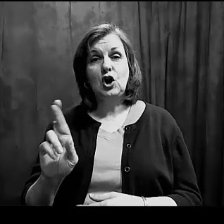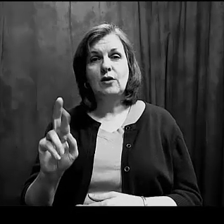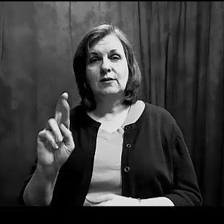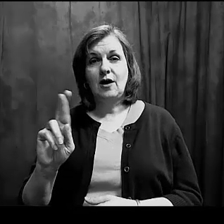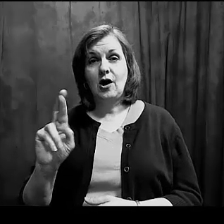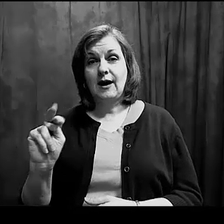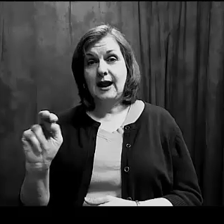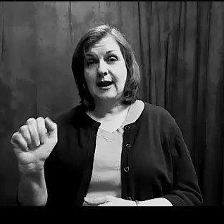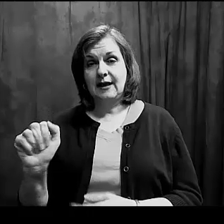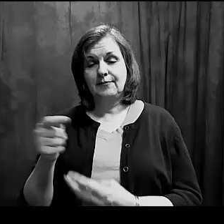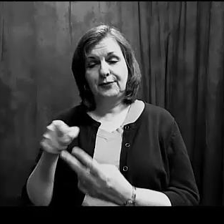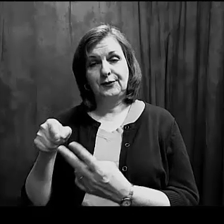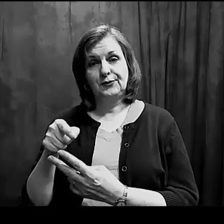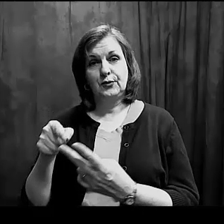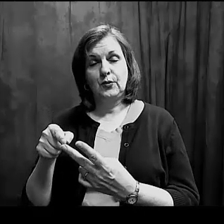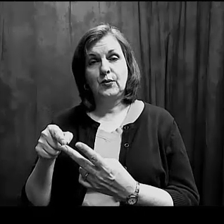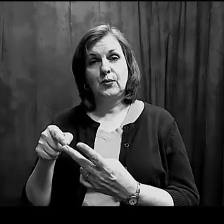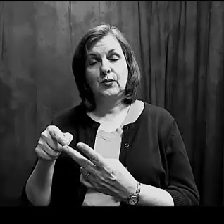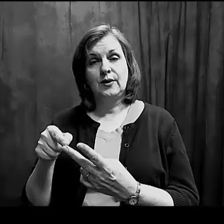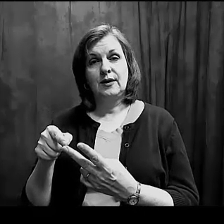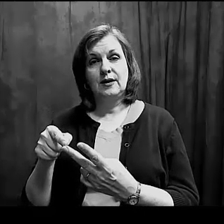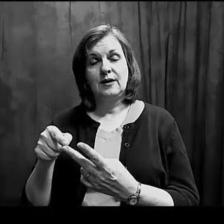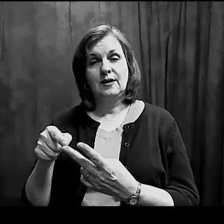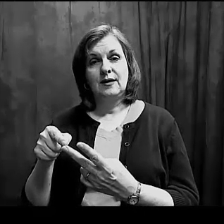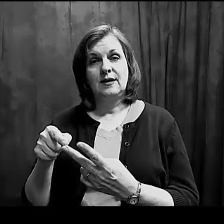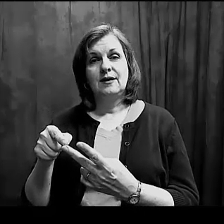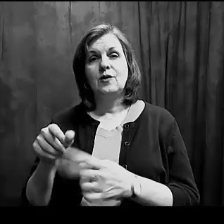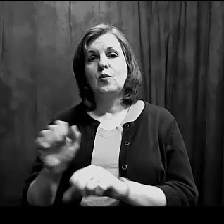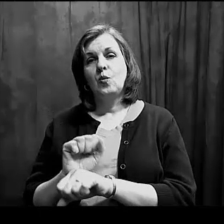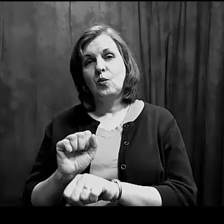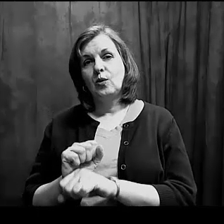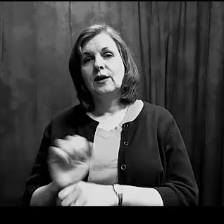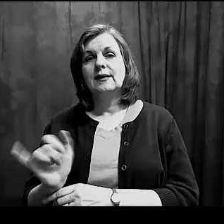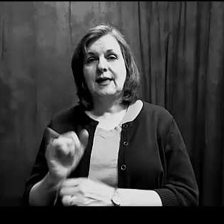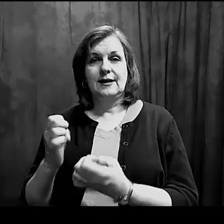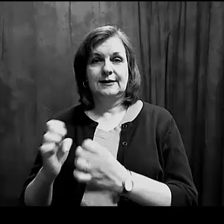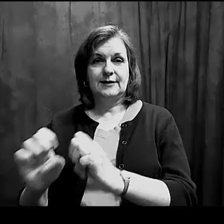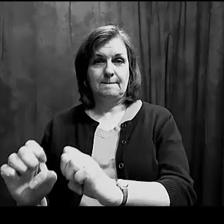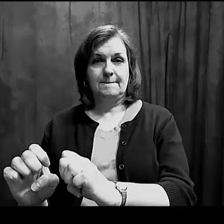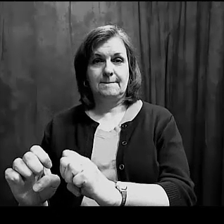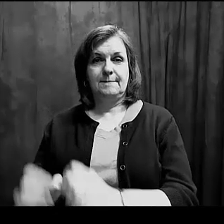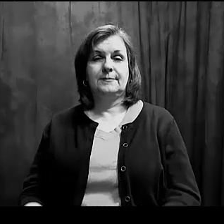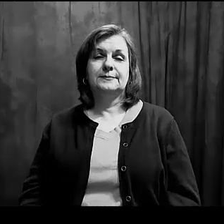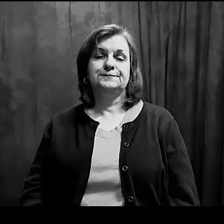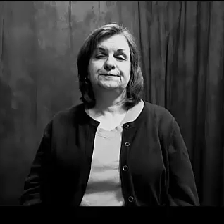both of these are actually functioning like enzymes